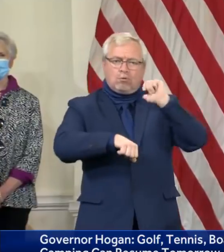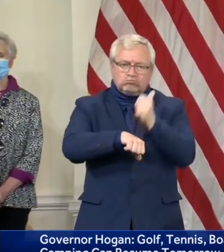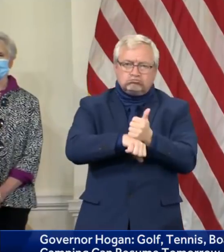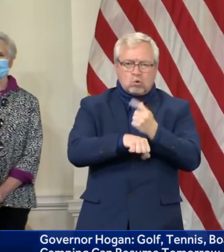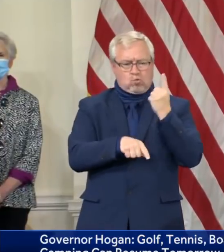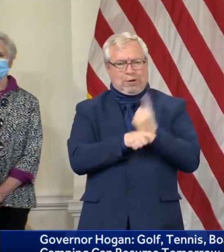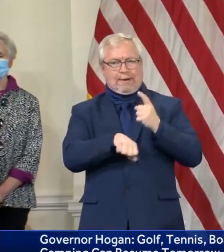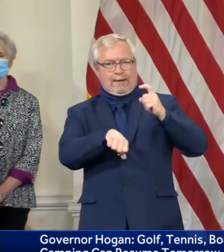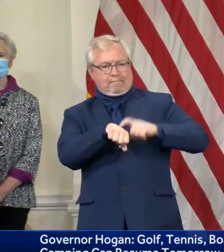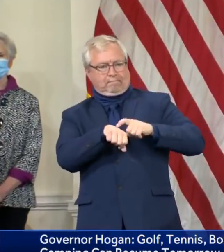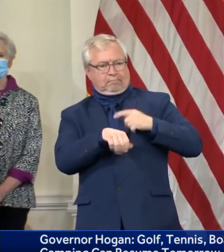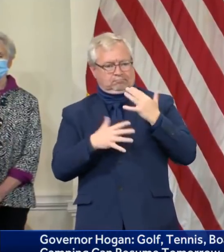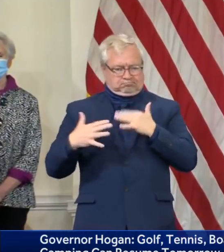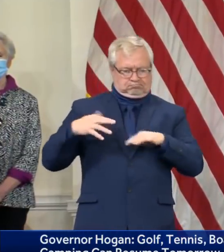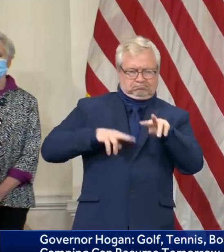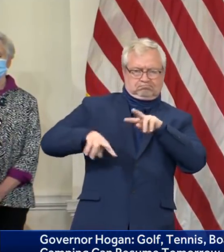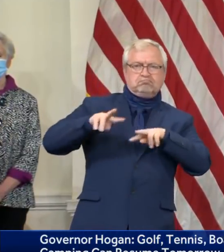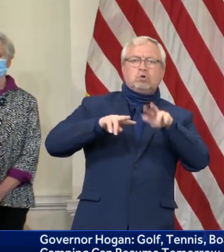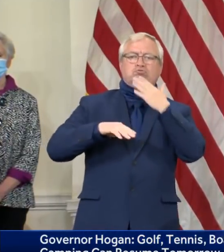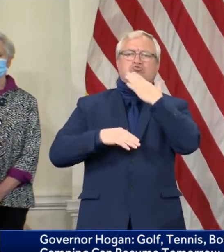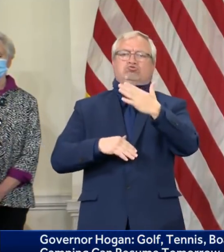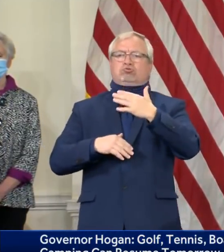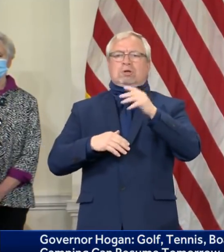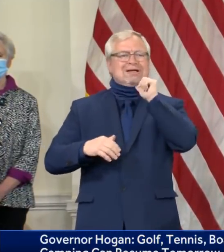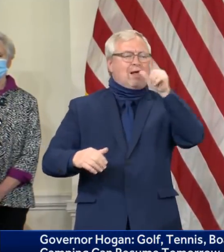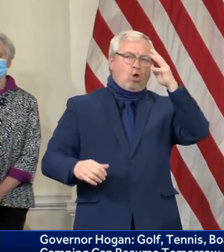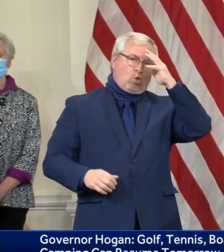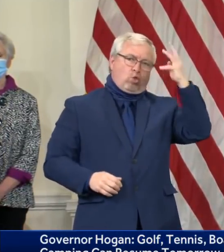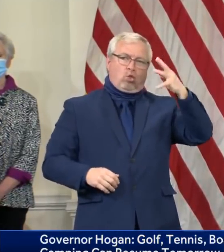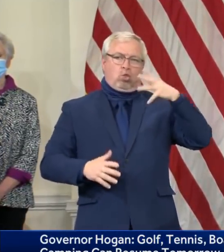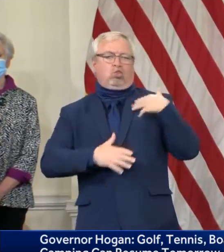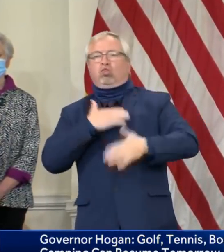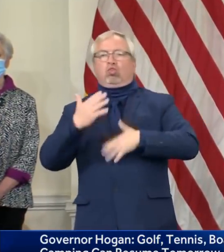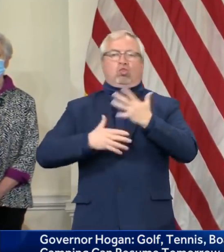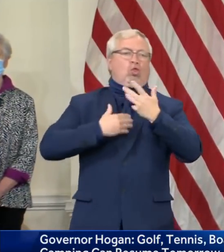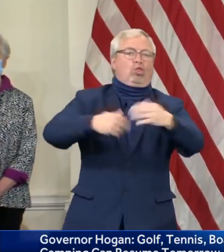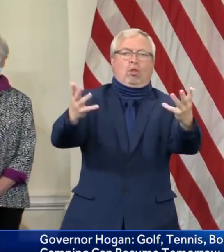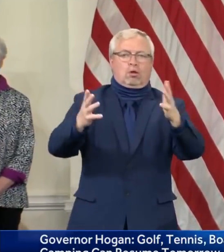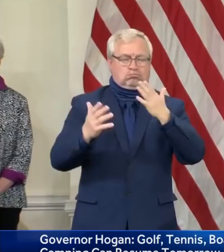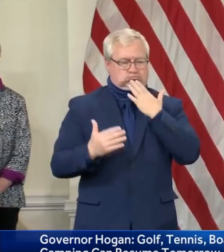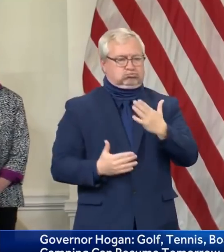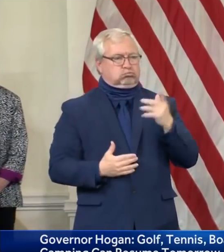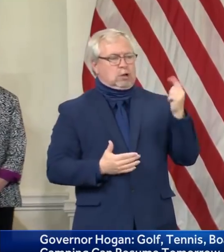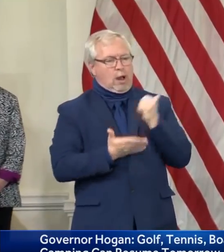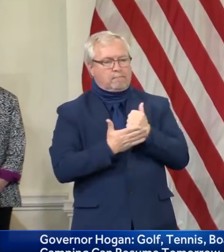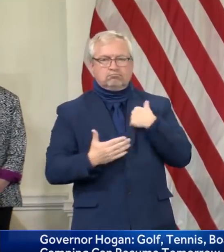THANK YOU FOR MAKING THE STATE SAFE.